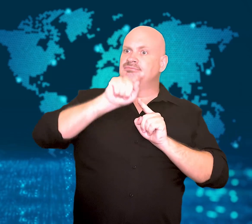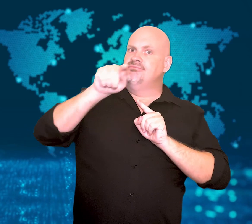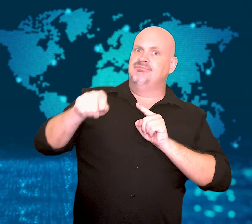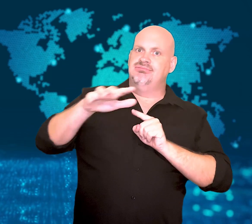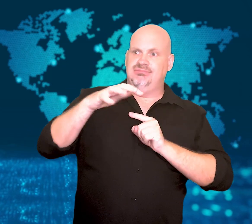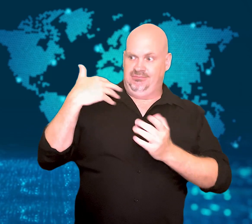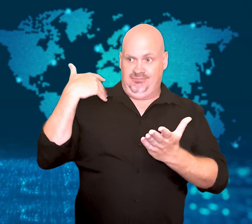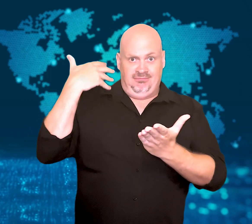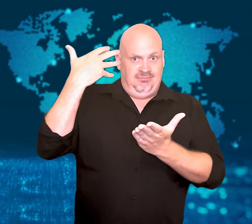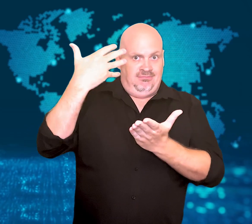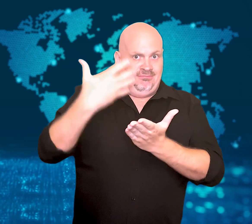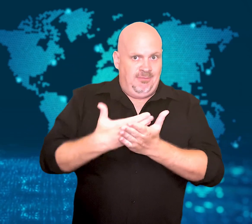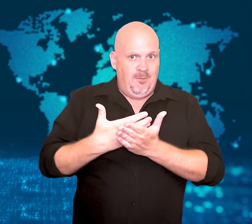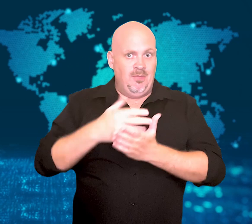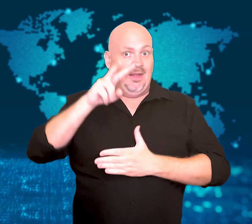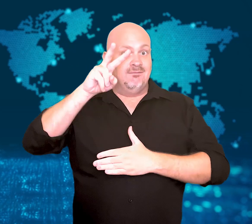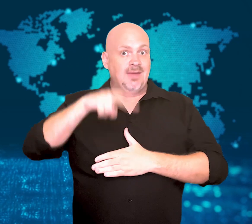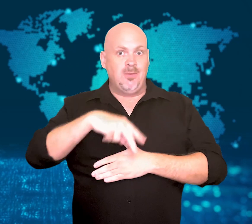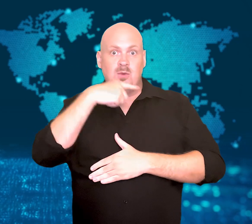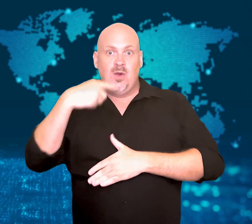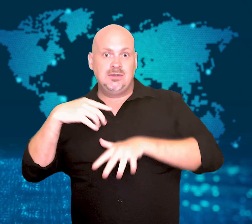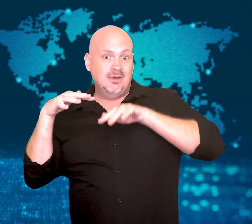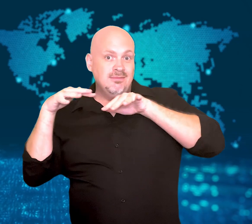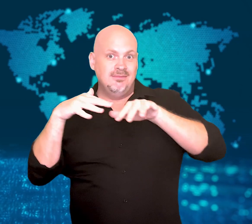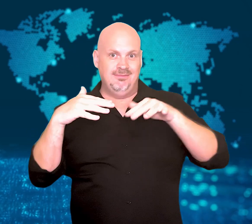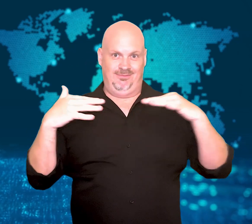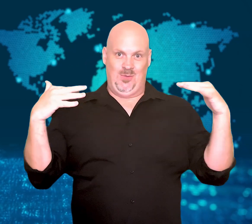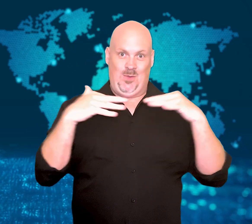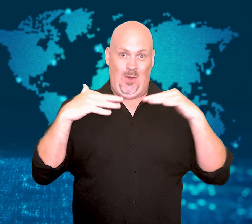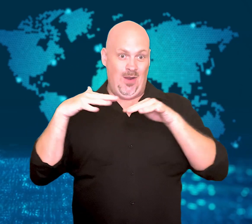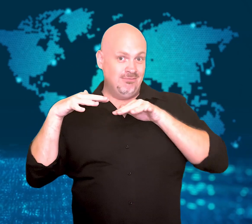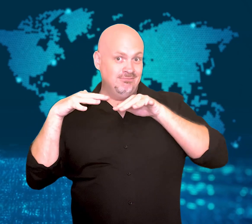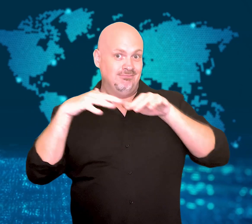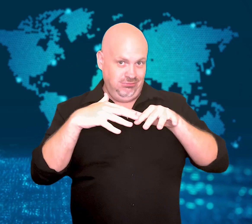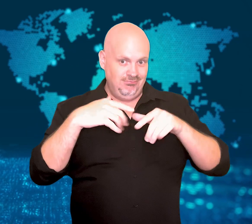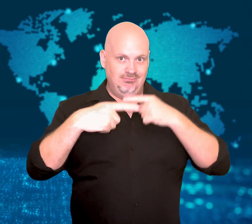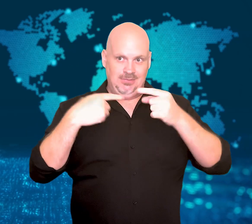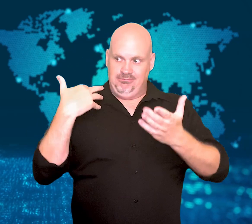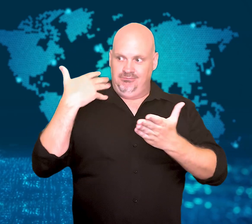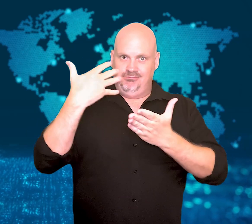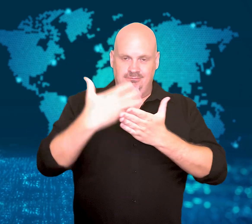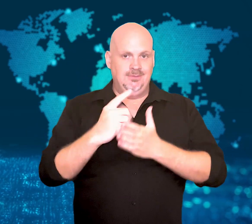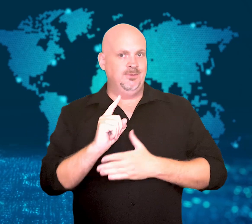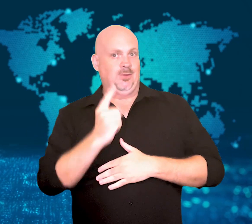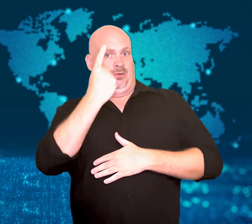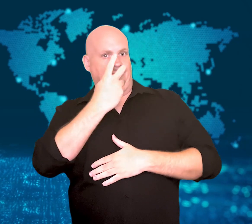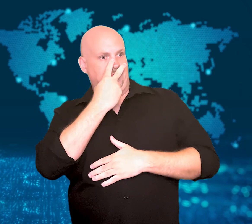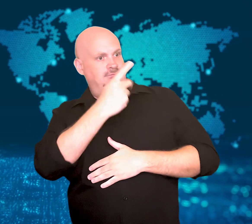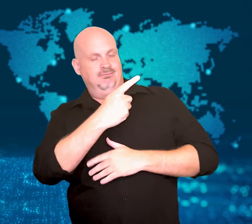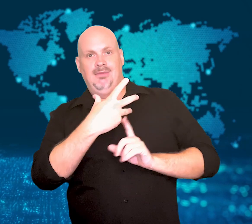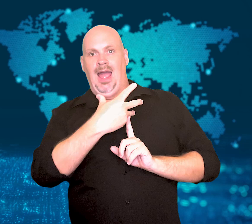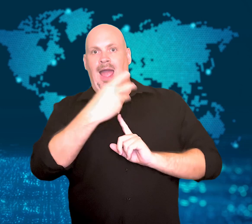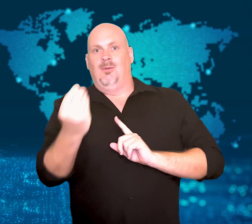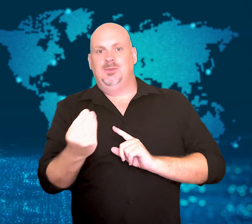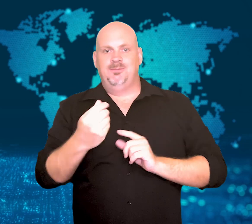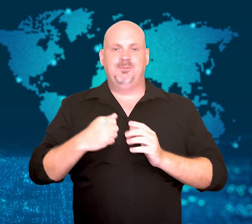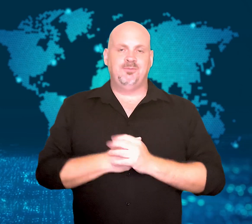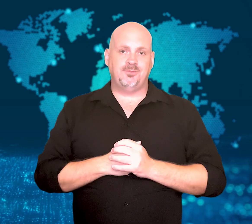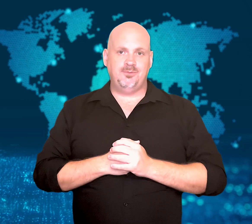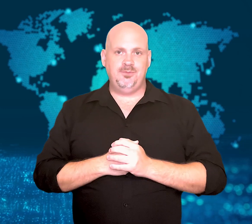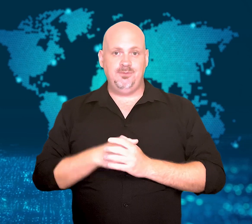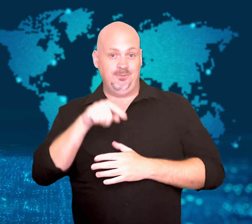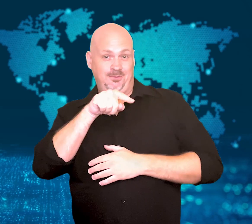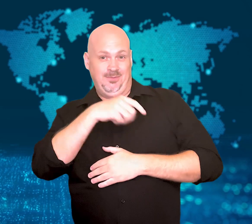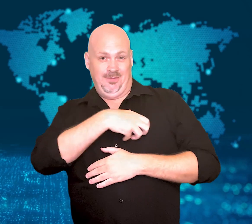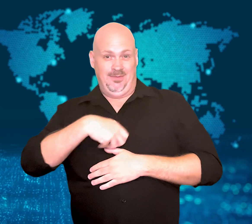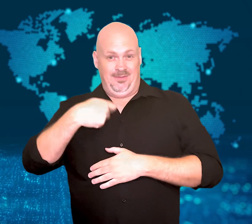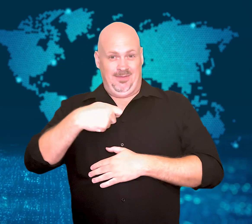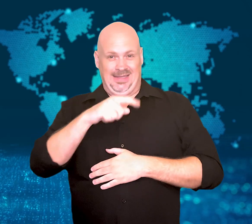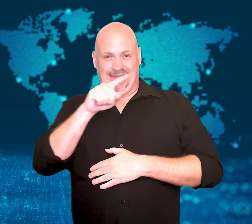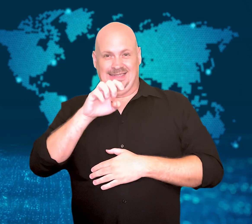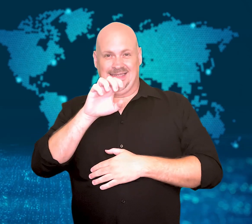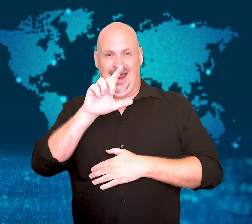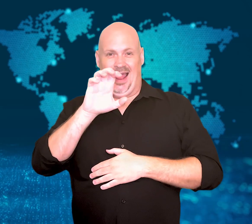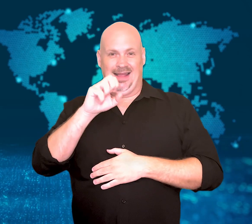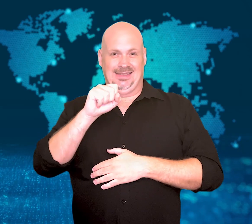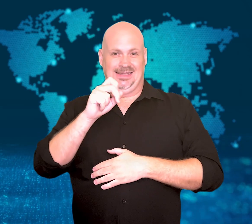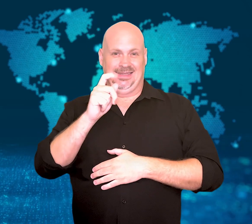It has been his first official appearance outside ofhis country's capital